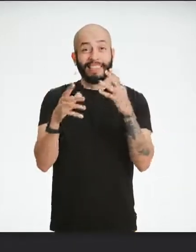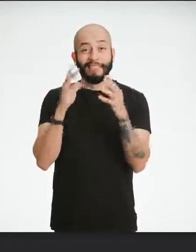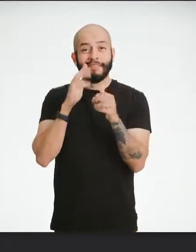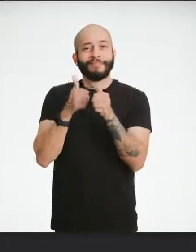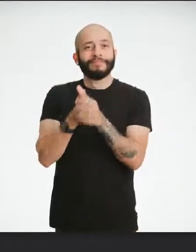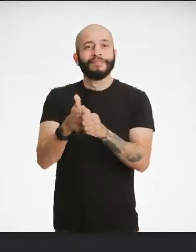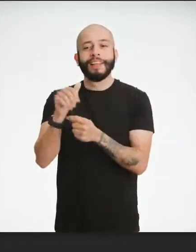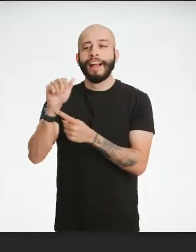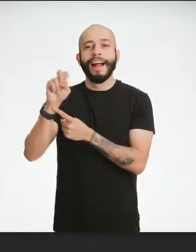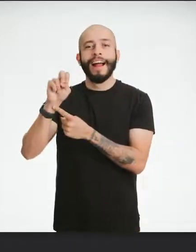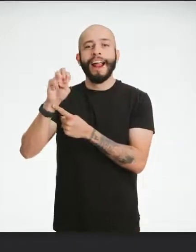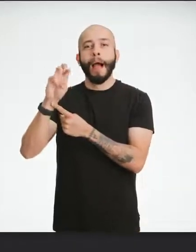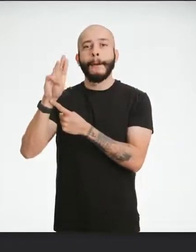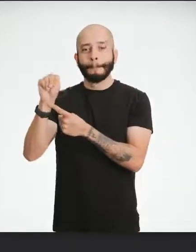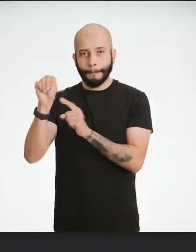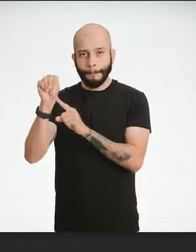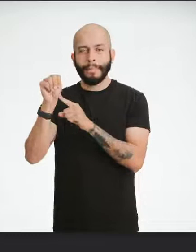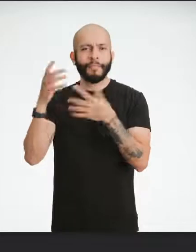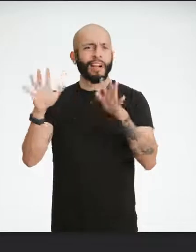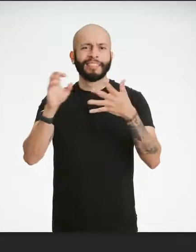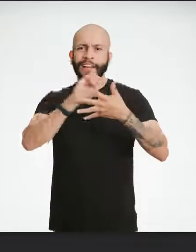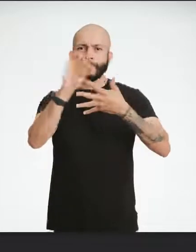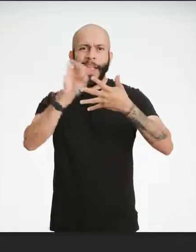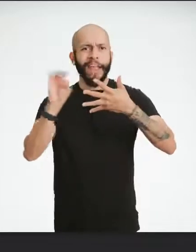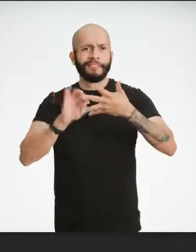This uses the time frame enum that's already defined in my codebase.